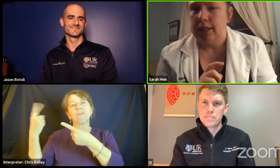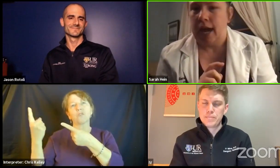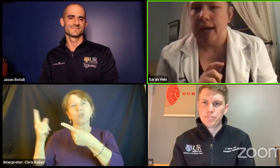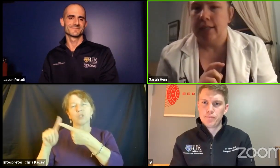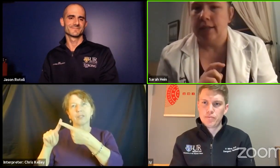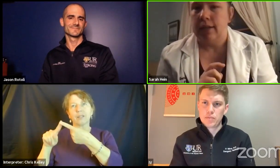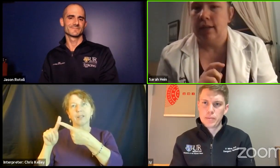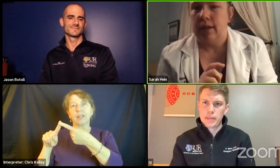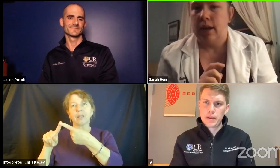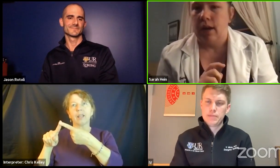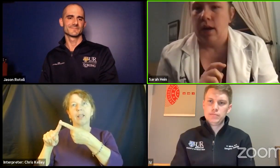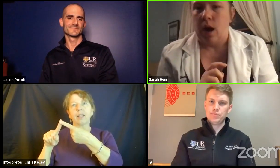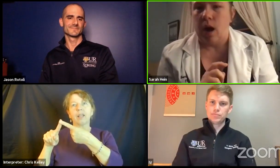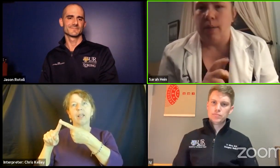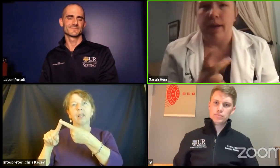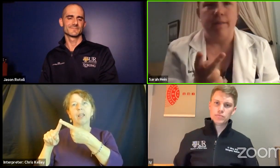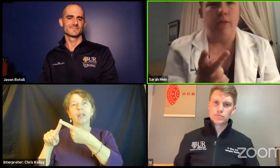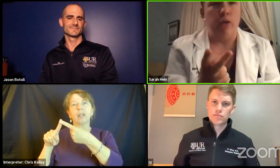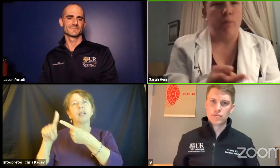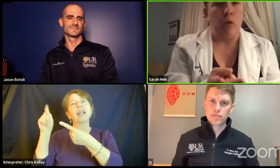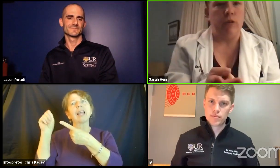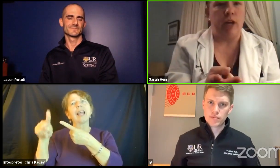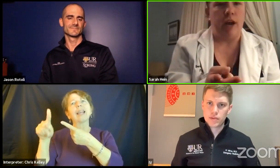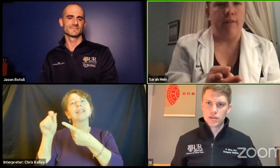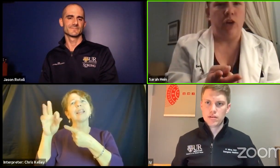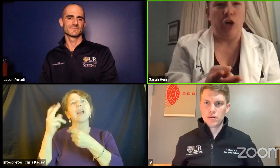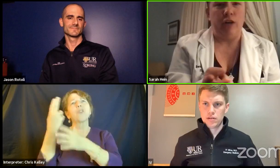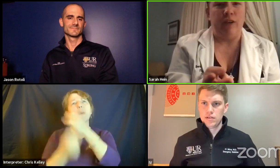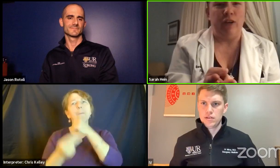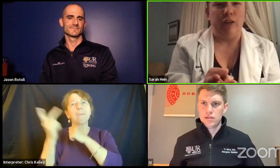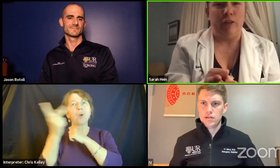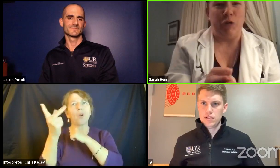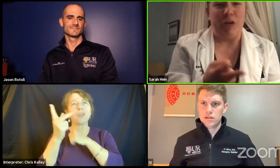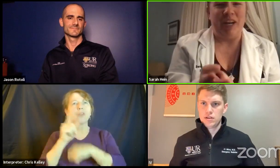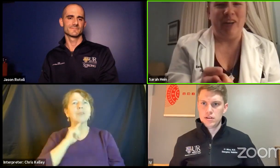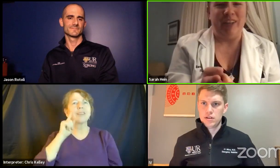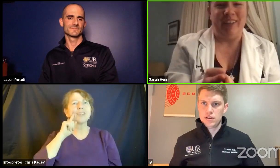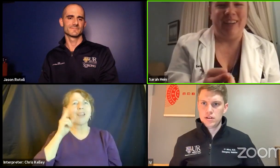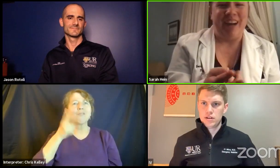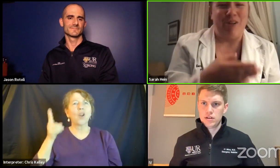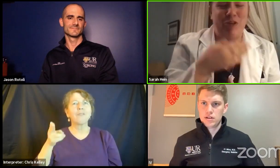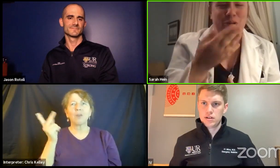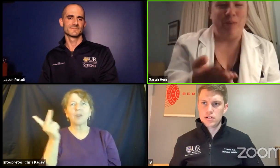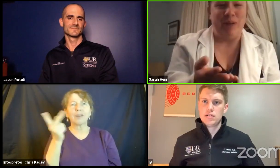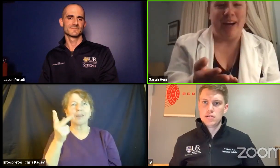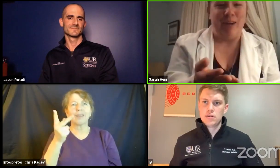coming to the department. They may not have transportation. They may not